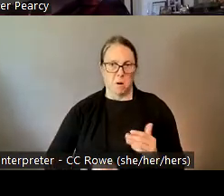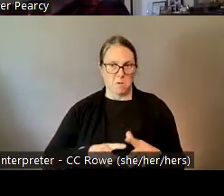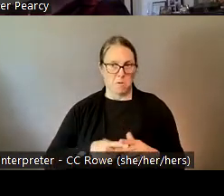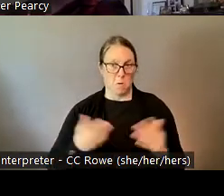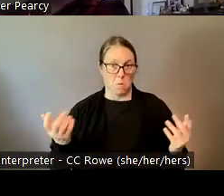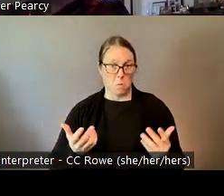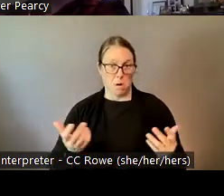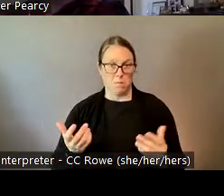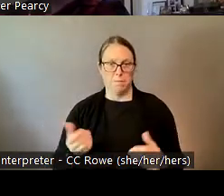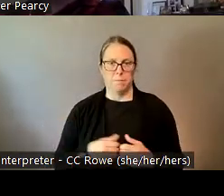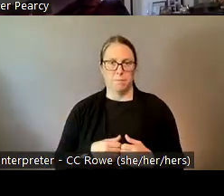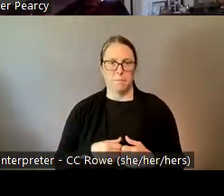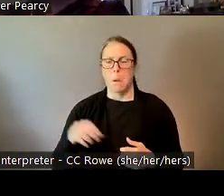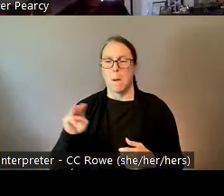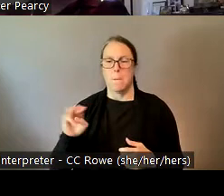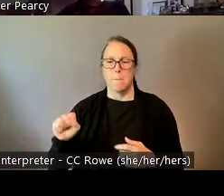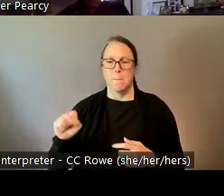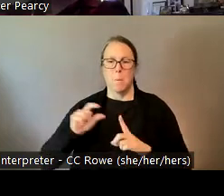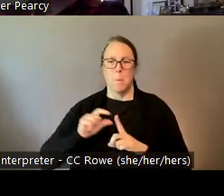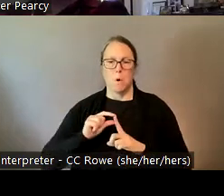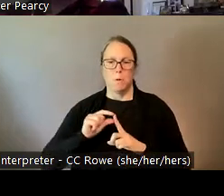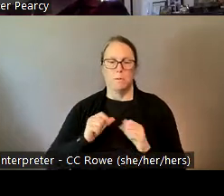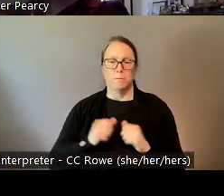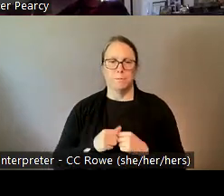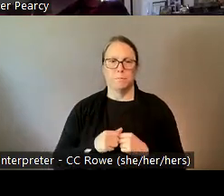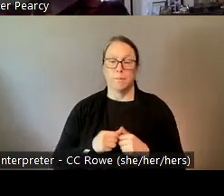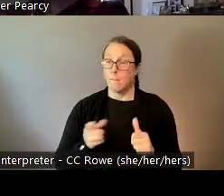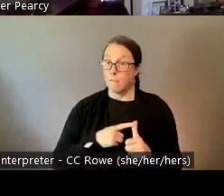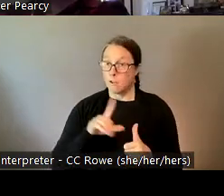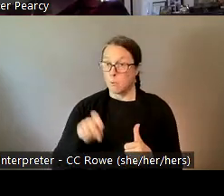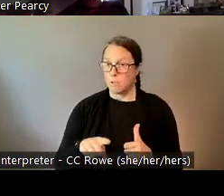and asking the question, why Word?